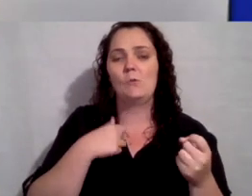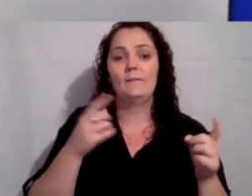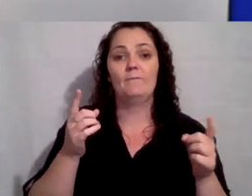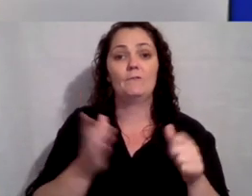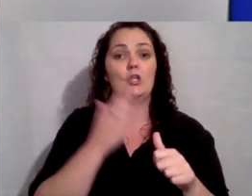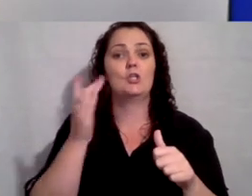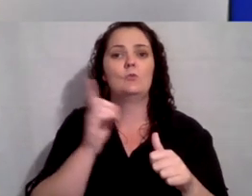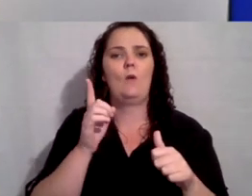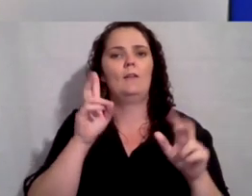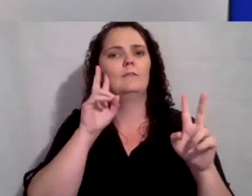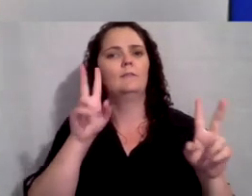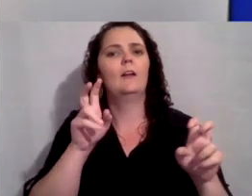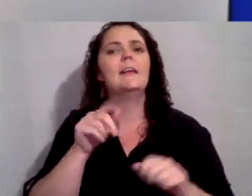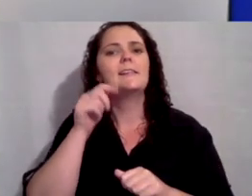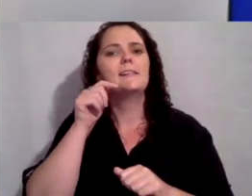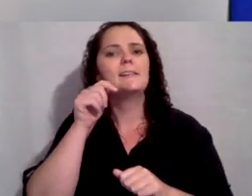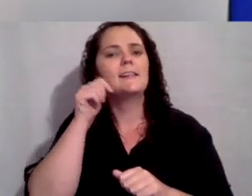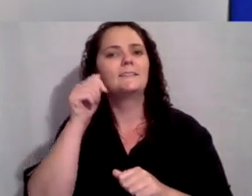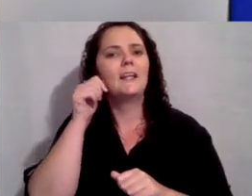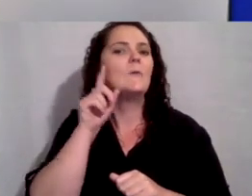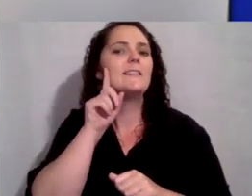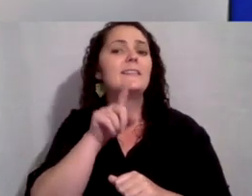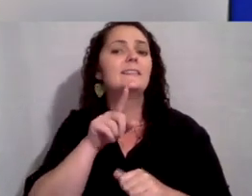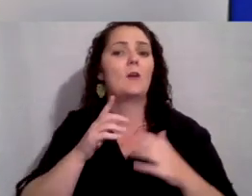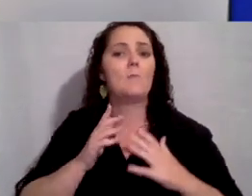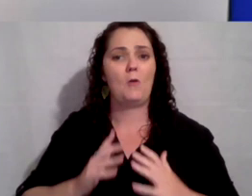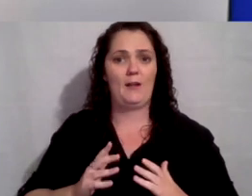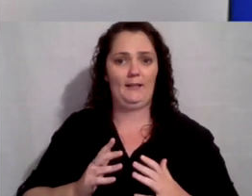Bodies, the very first session, thinking about academic life drawing as it came